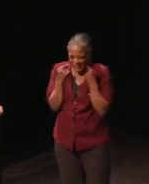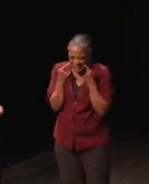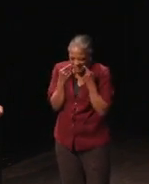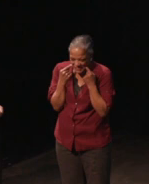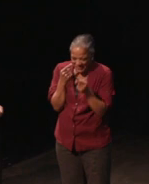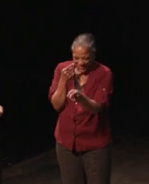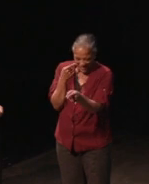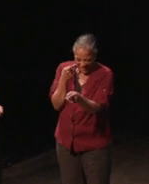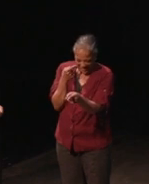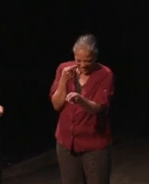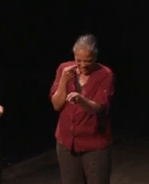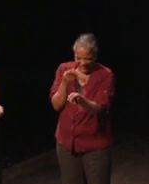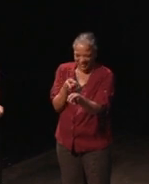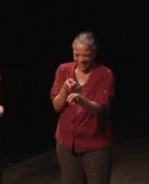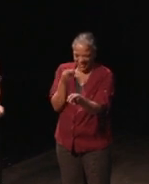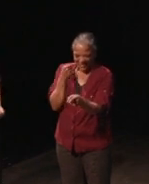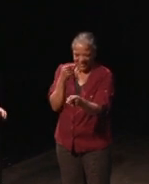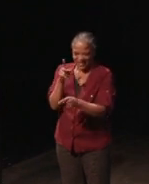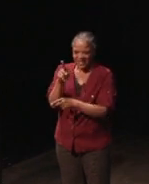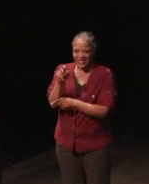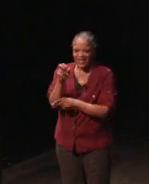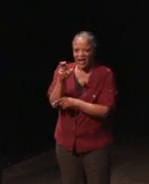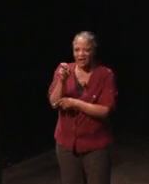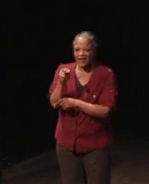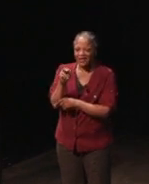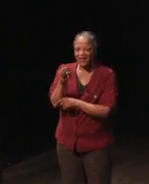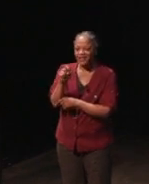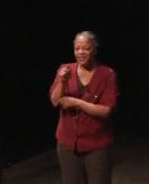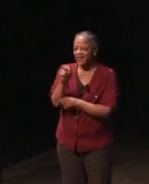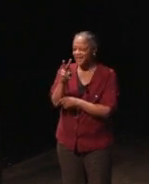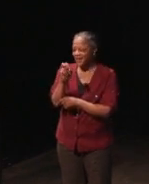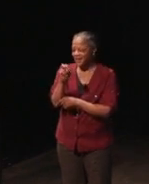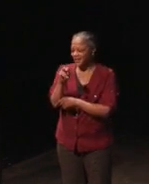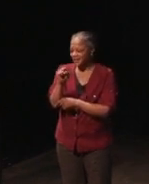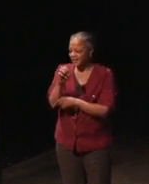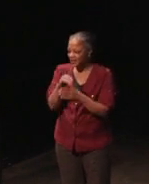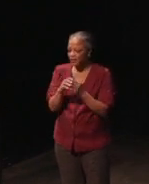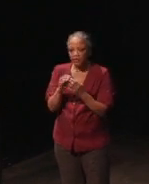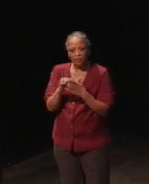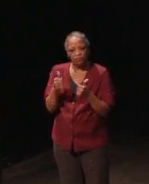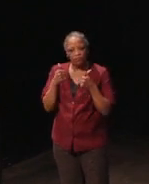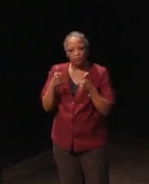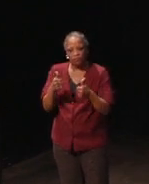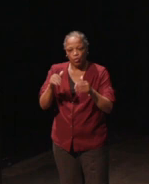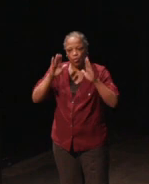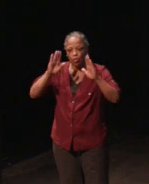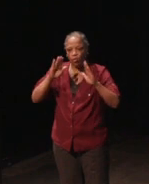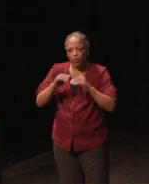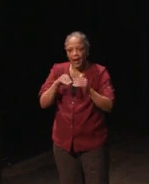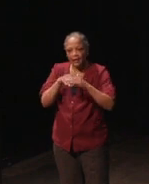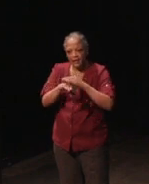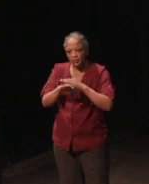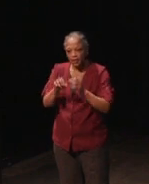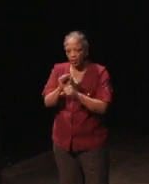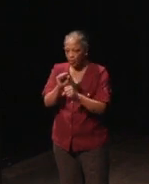everyone. So, Karen Stevens. Karen was thinking of giving them accessibility work over at EA and she has now been